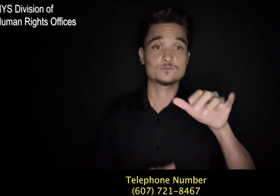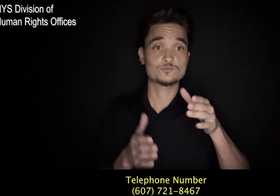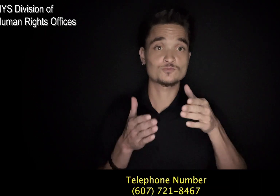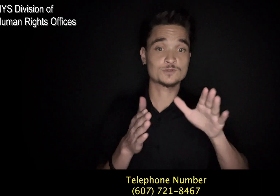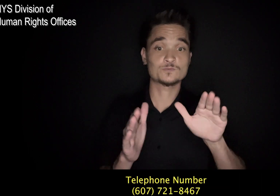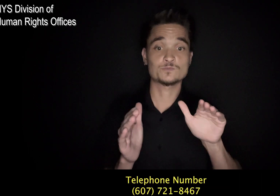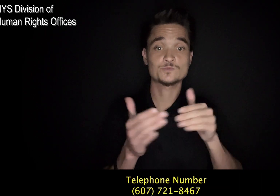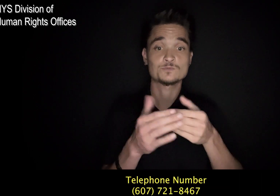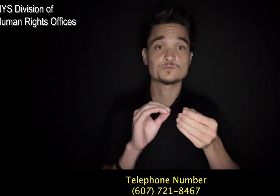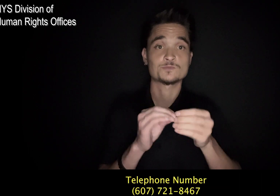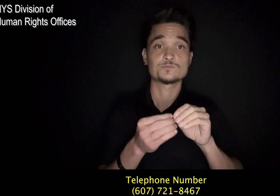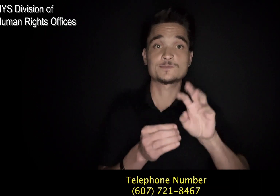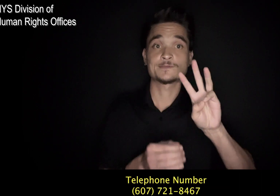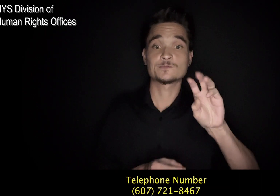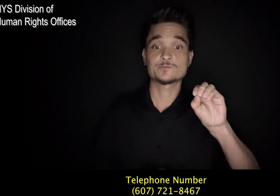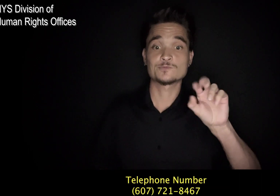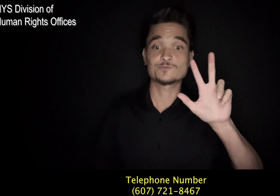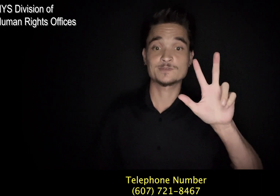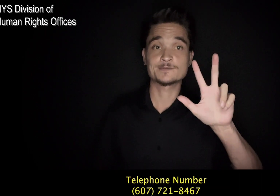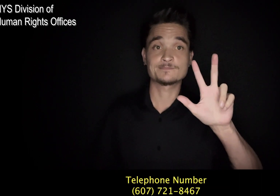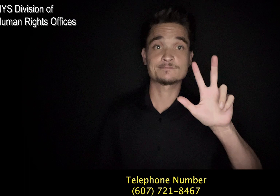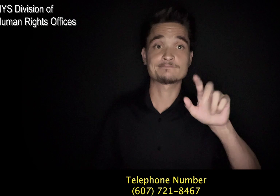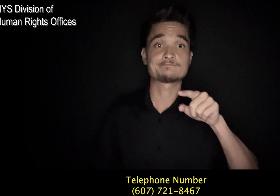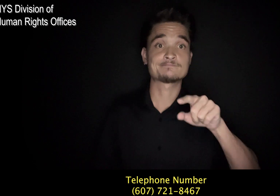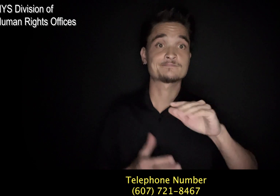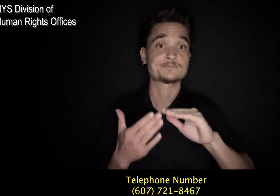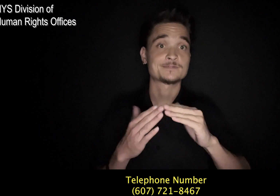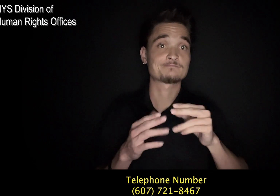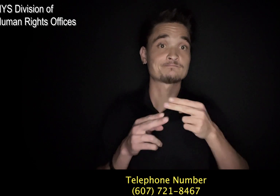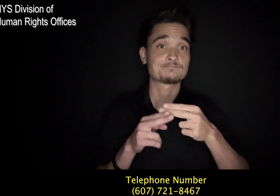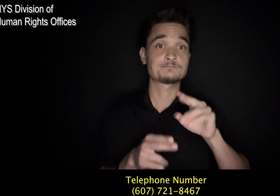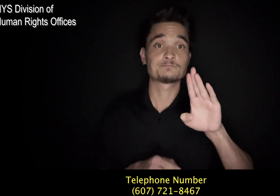Telephone Number (607) 721-8467